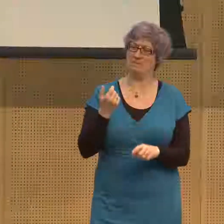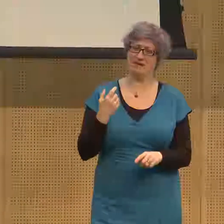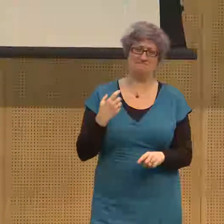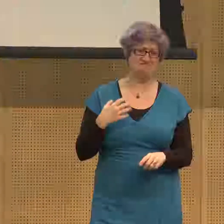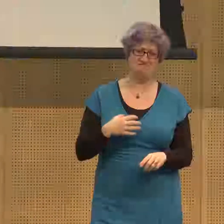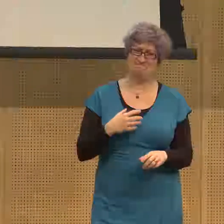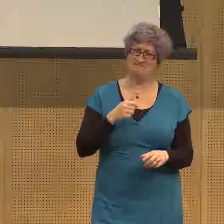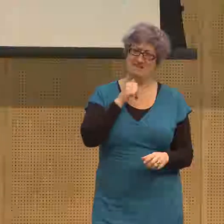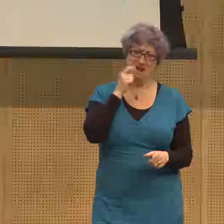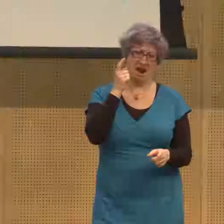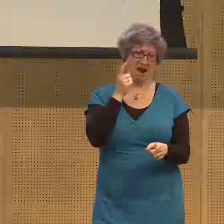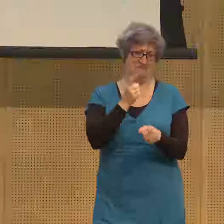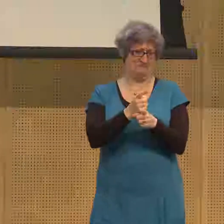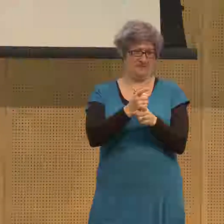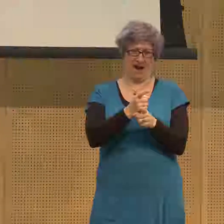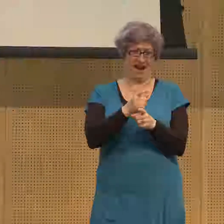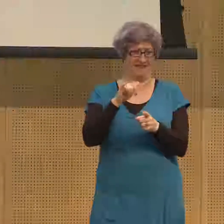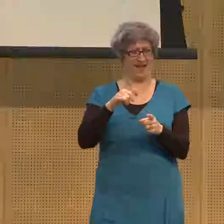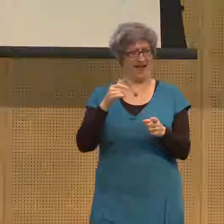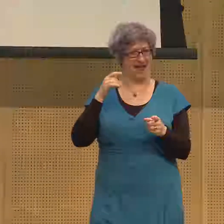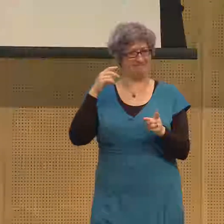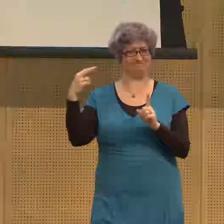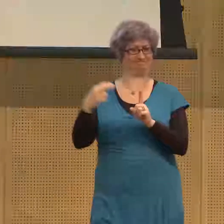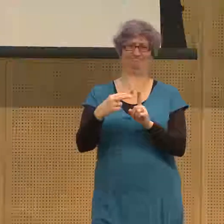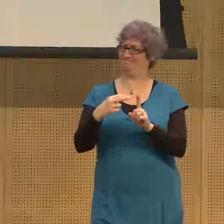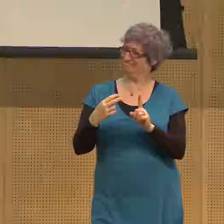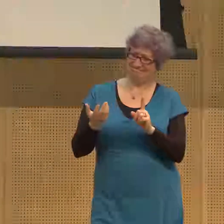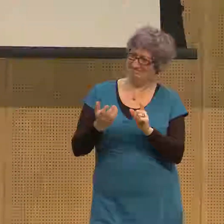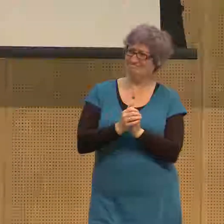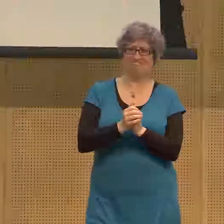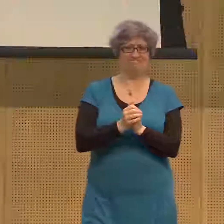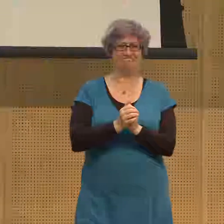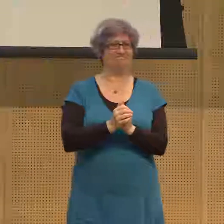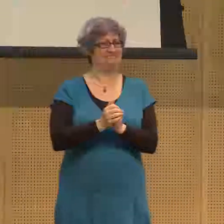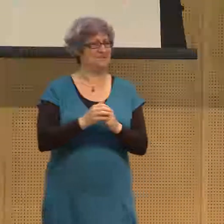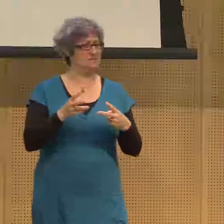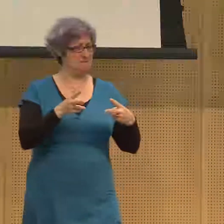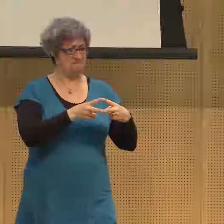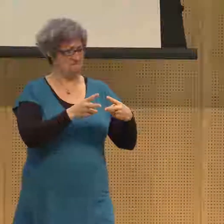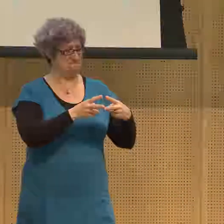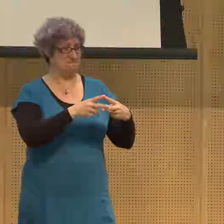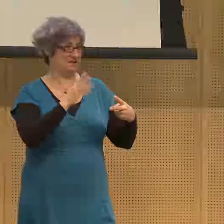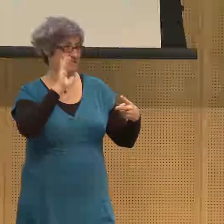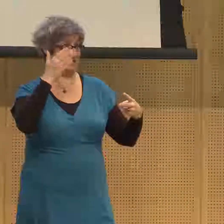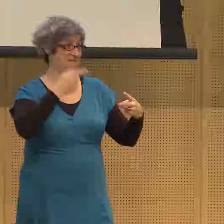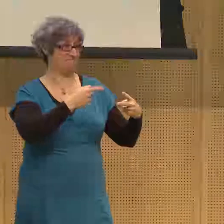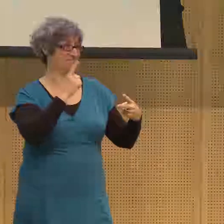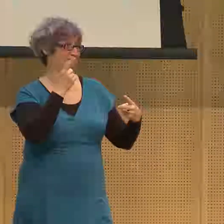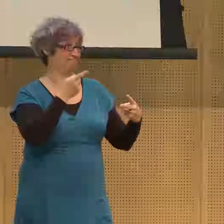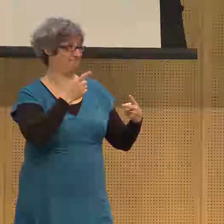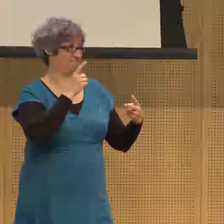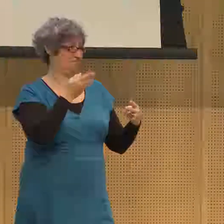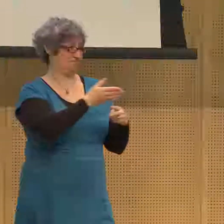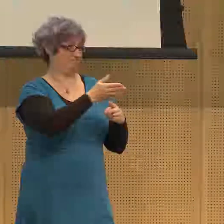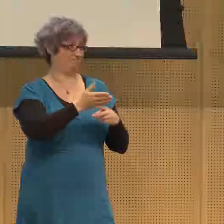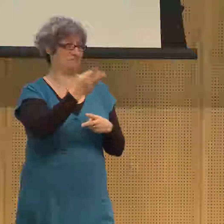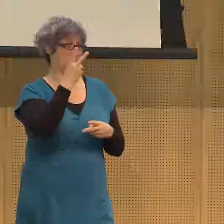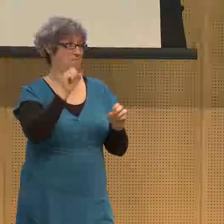Again, that didn't really set well with me. That perspective was not the same as mine.